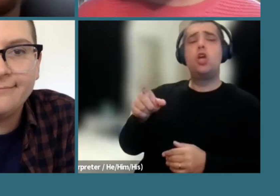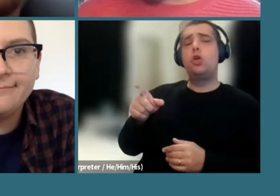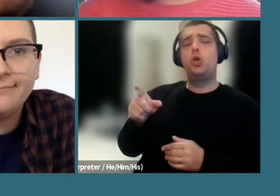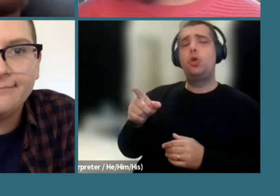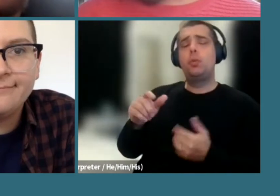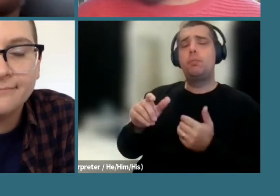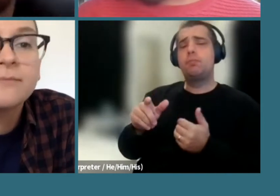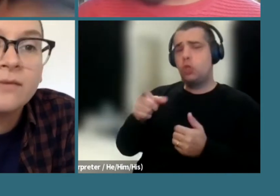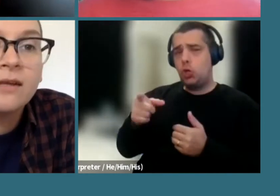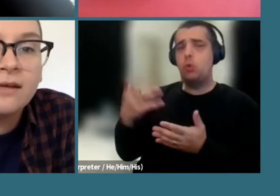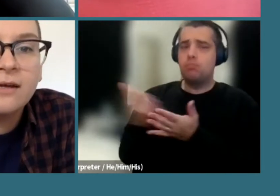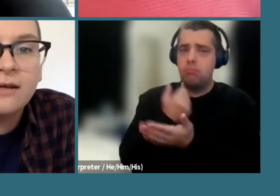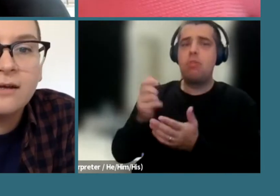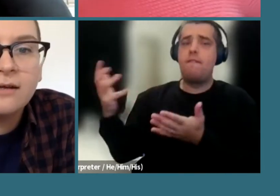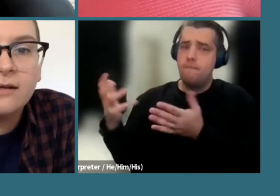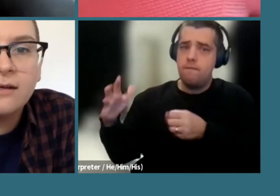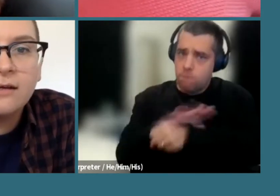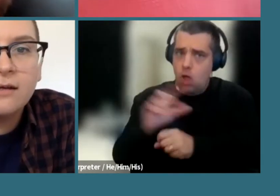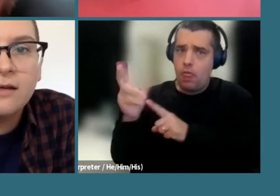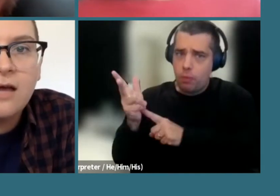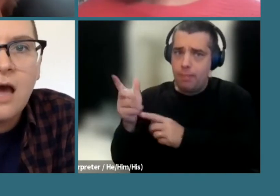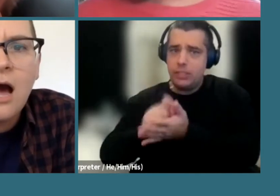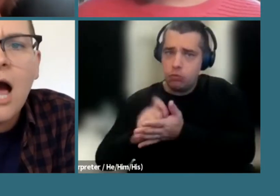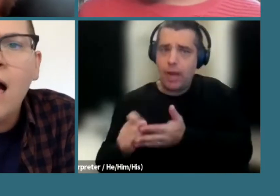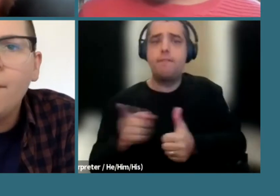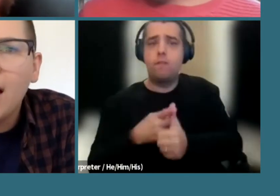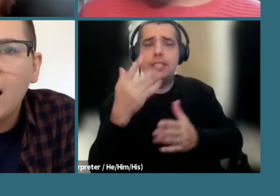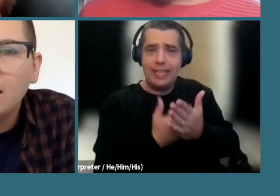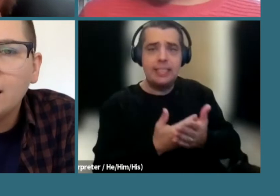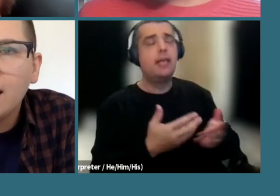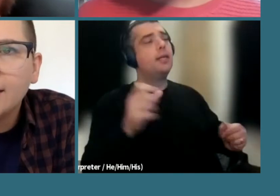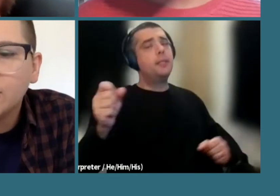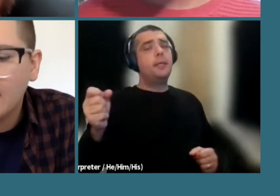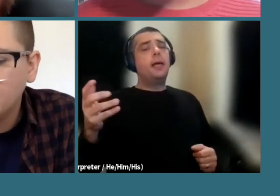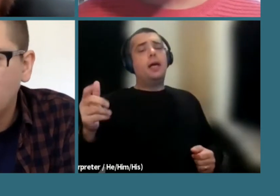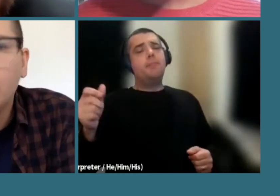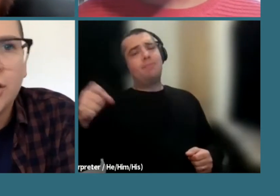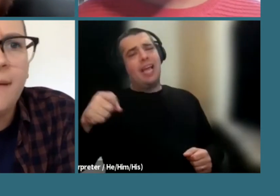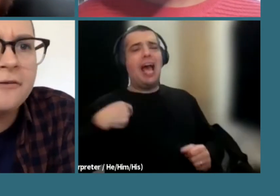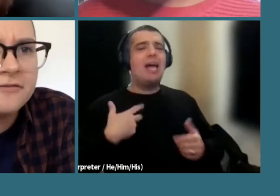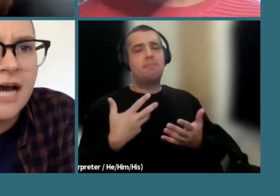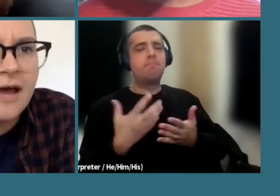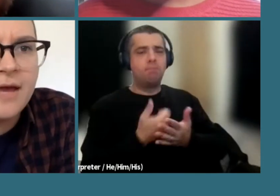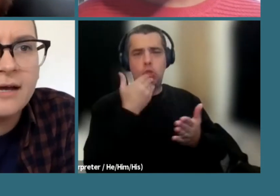Did you take the full three minutes to write that first list? I took a good amount of time, yeah.